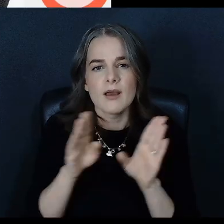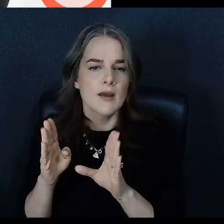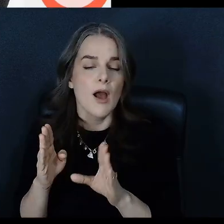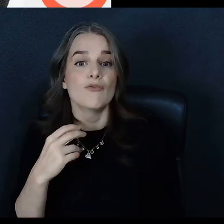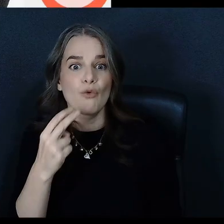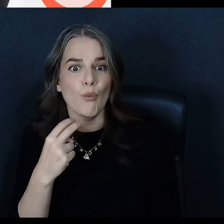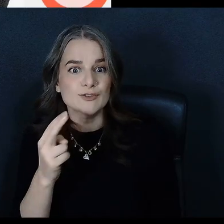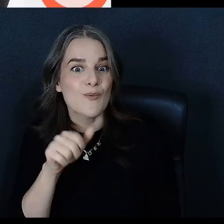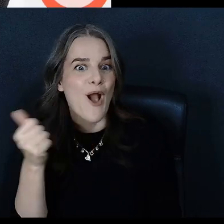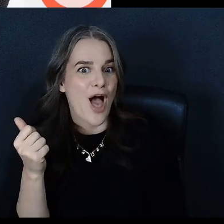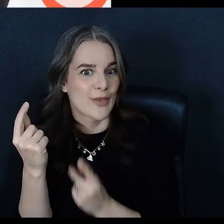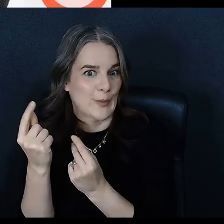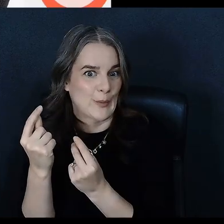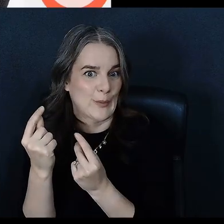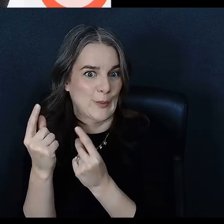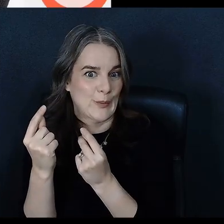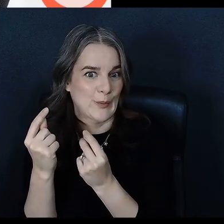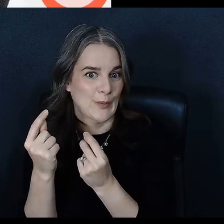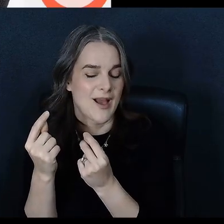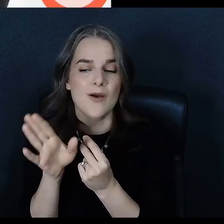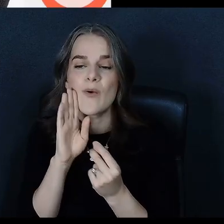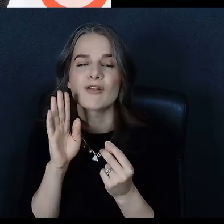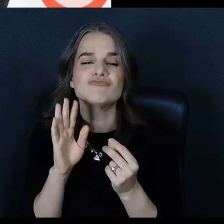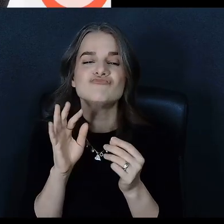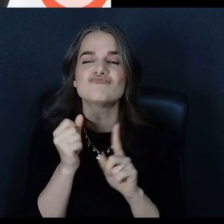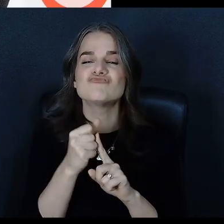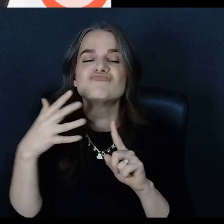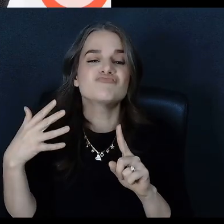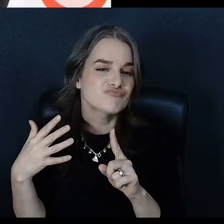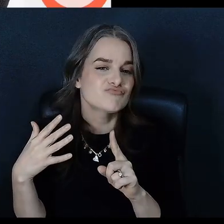And I'll take a little side trip into voice assistance right now, personal assistants using these,